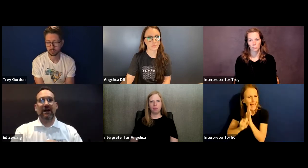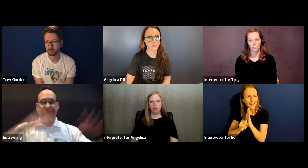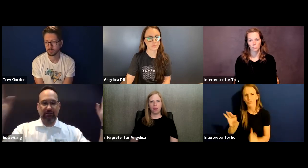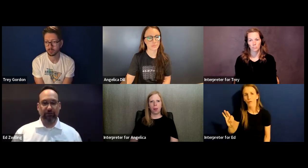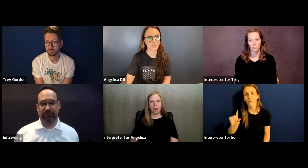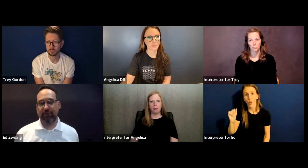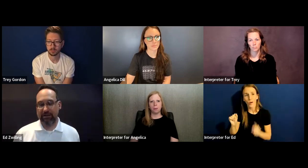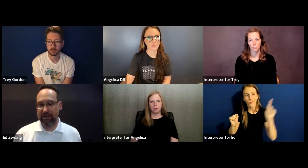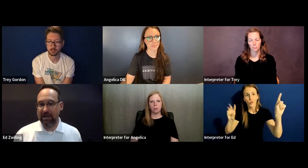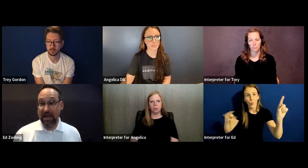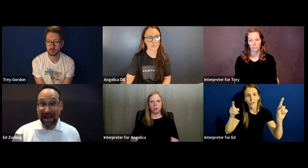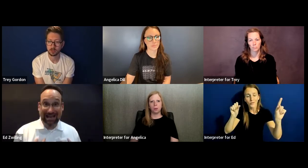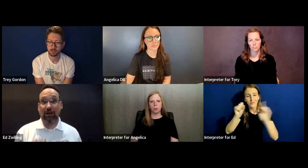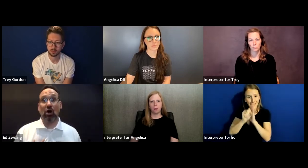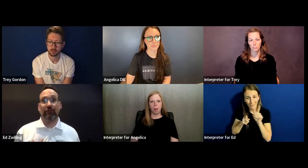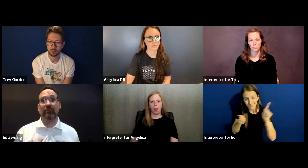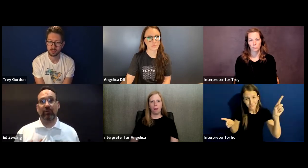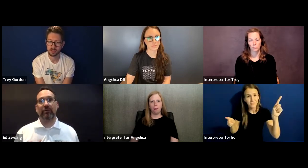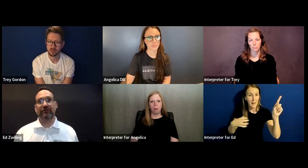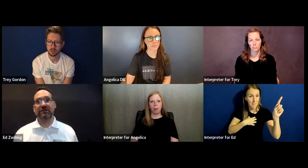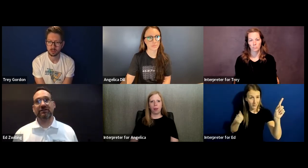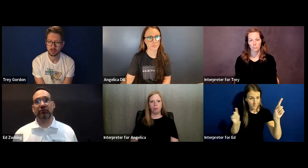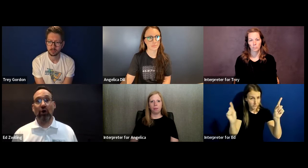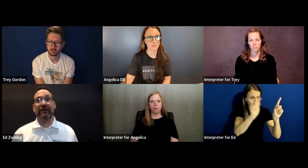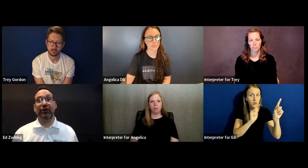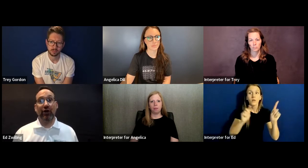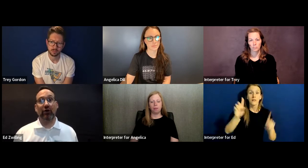i had several of these pending and i got a call from the department of justice wanting to know